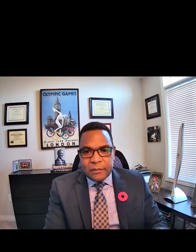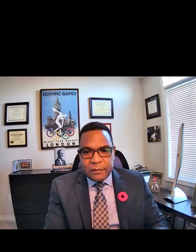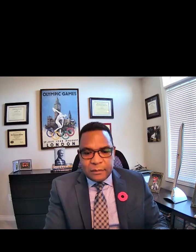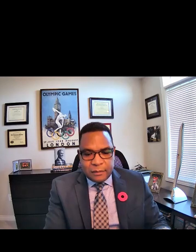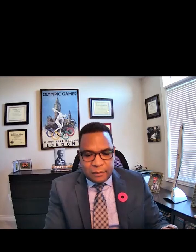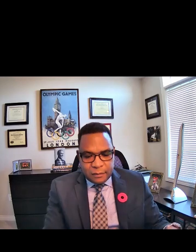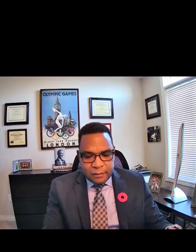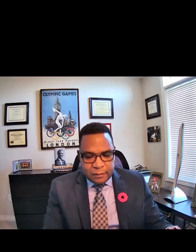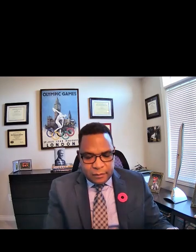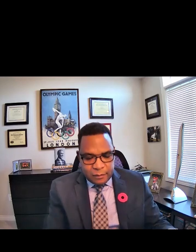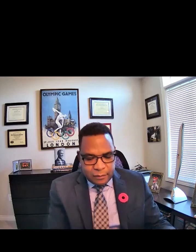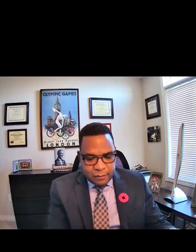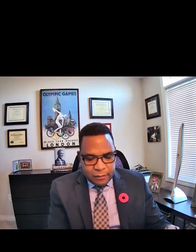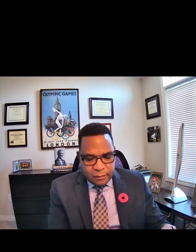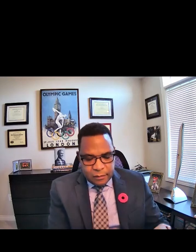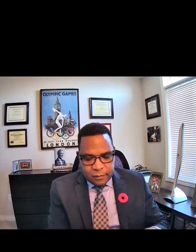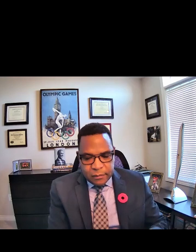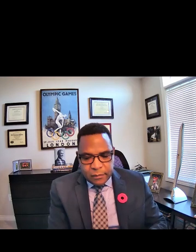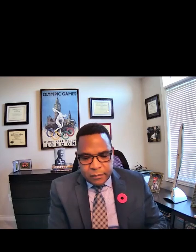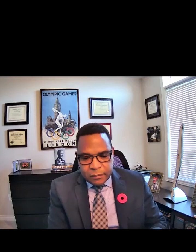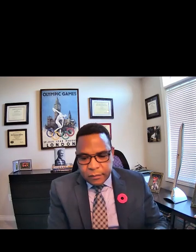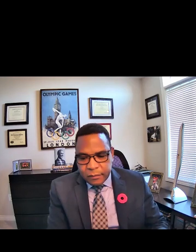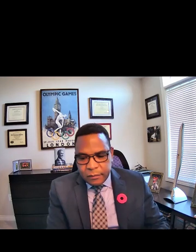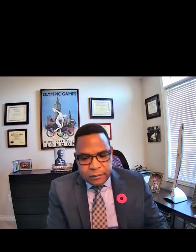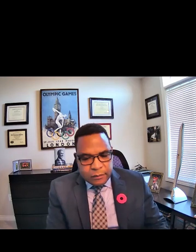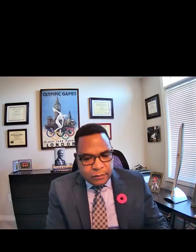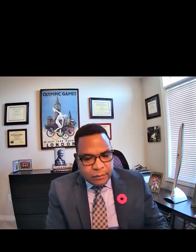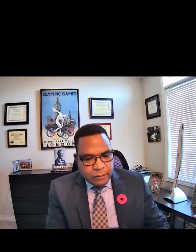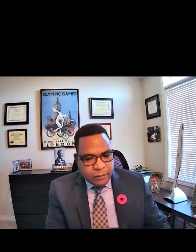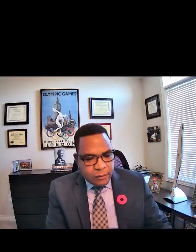And I'm going to turn it over to Dilshad next.